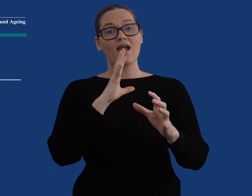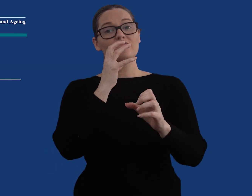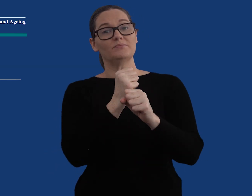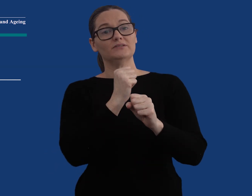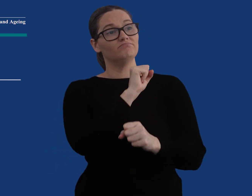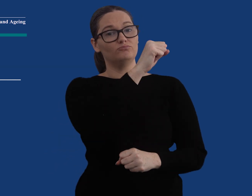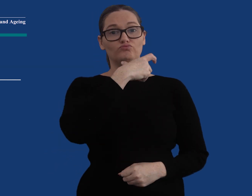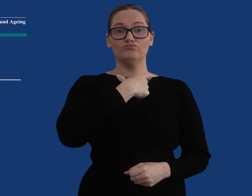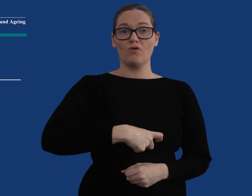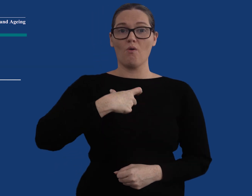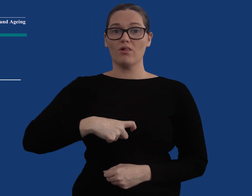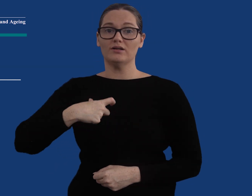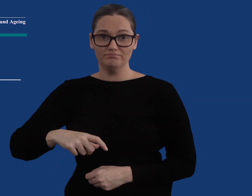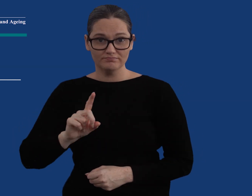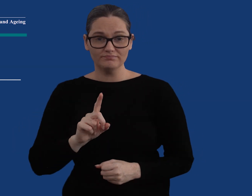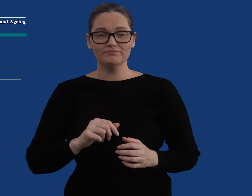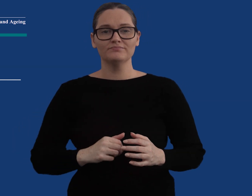Role of Governments